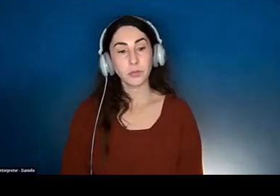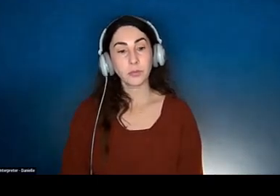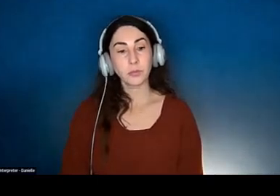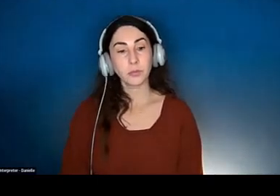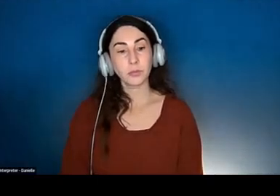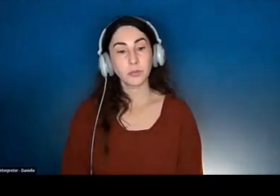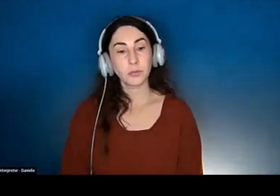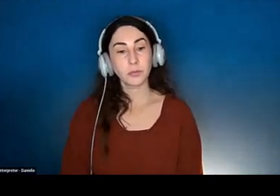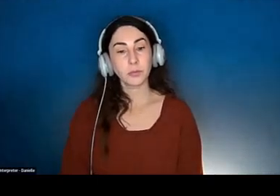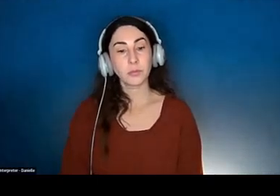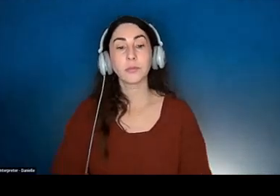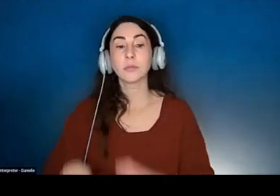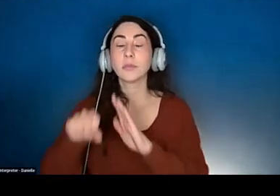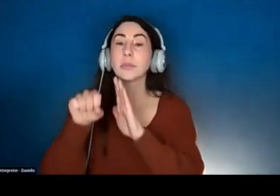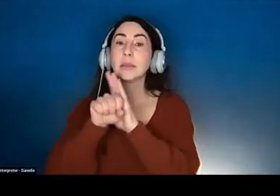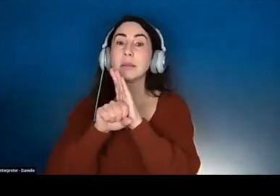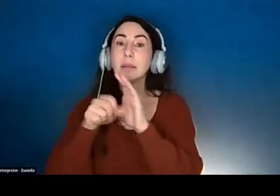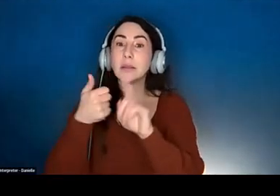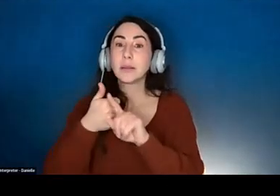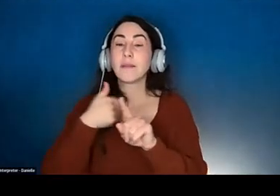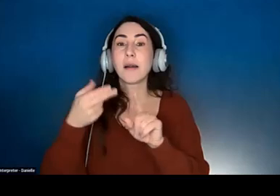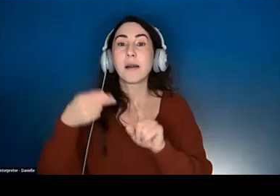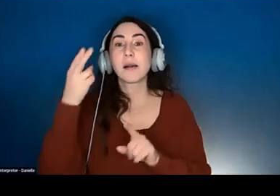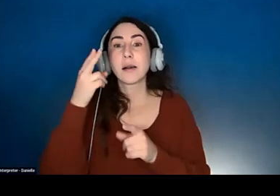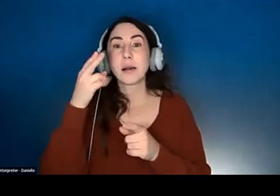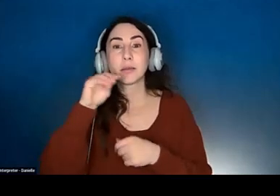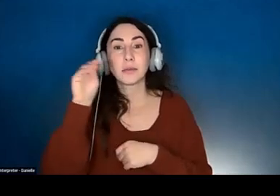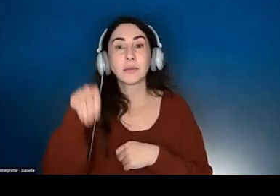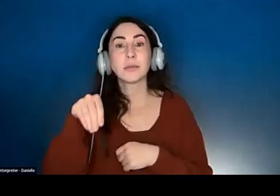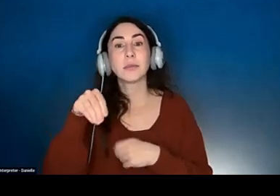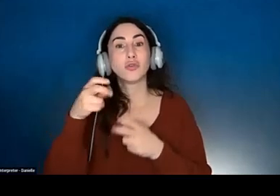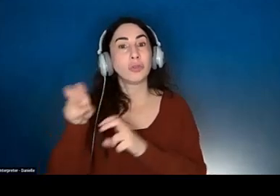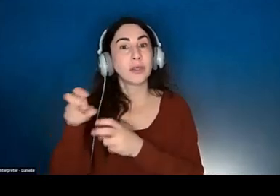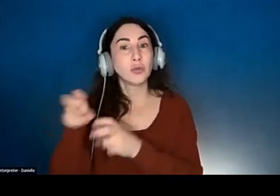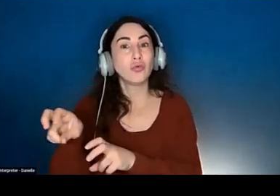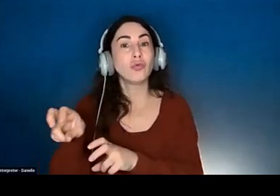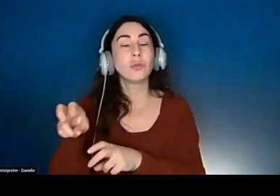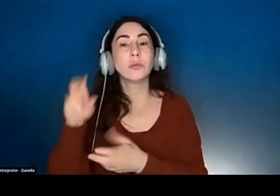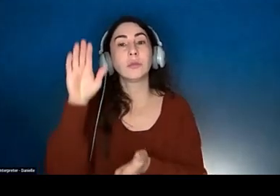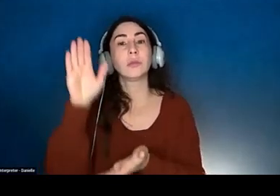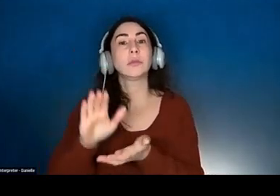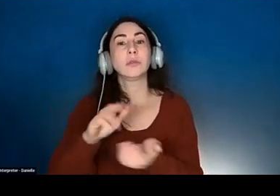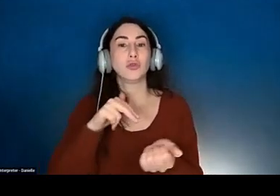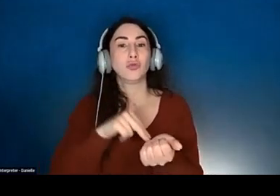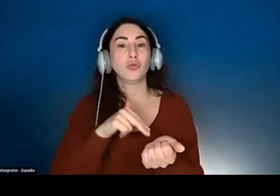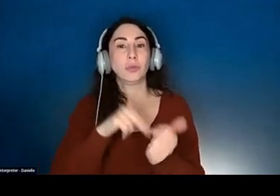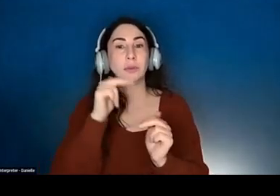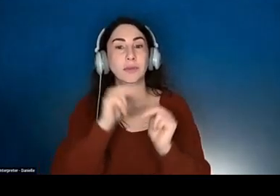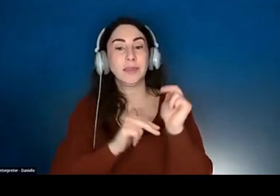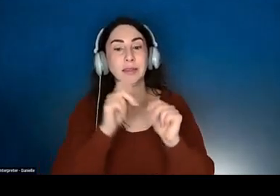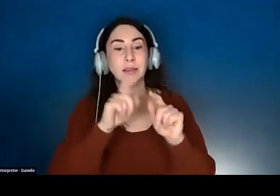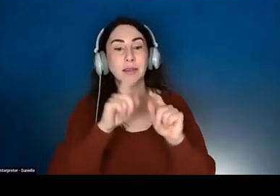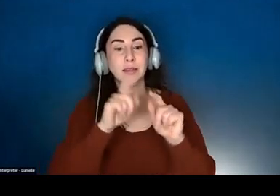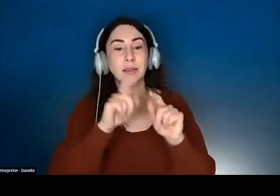high MFP transitions have been shown to have reduced nursing facility use and expenditures.